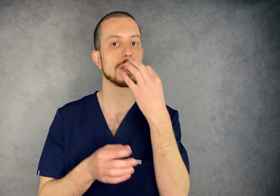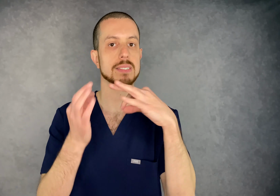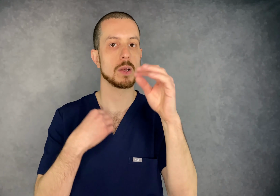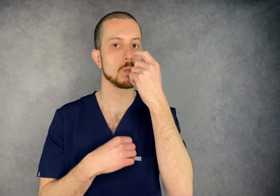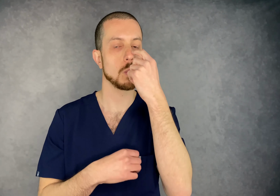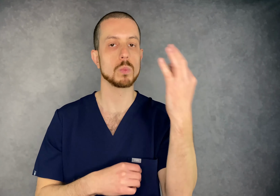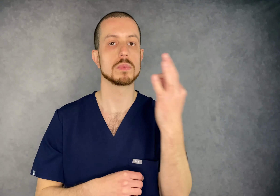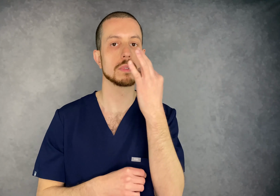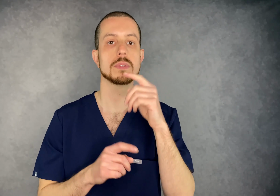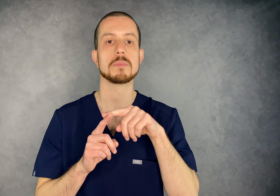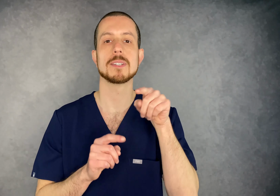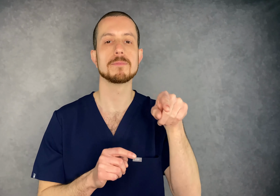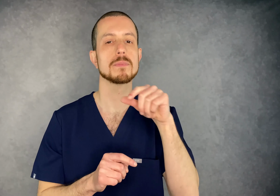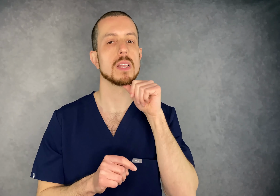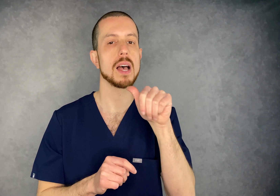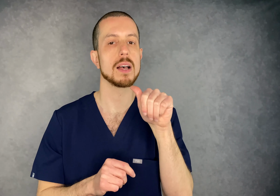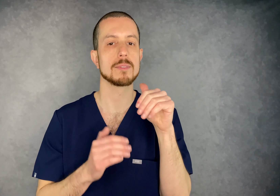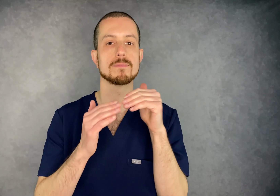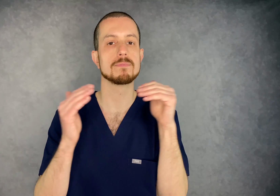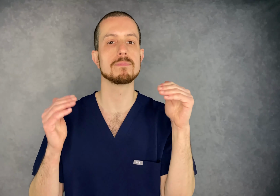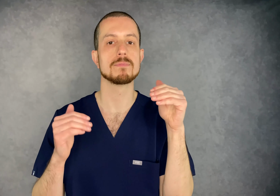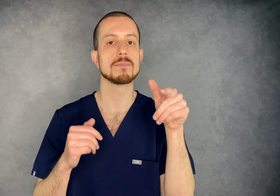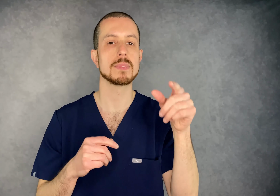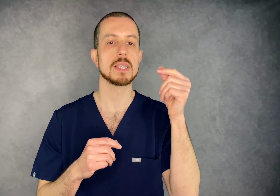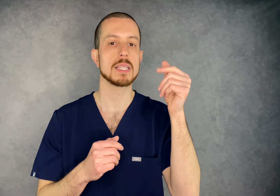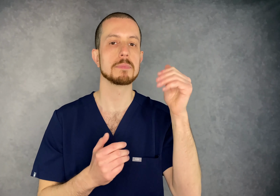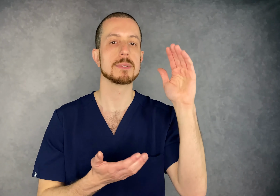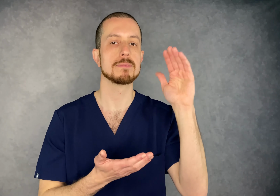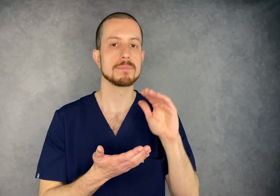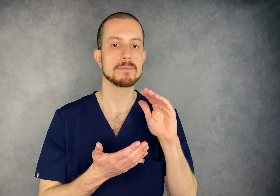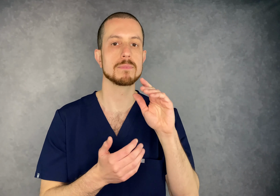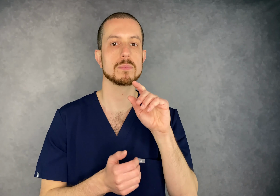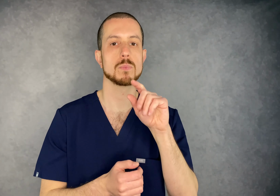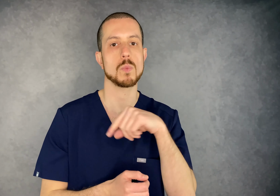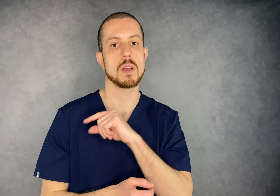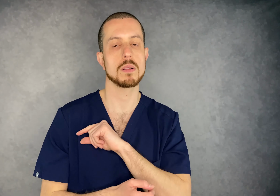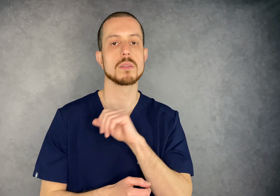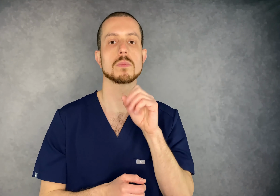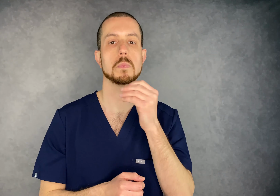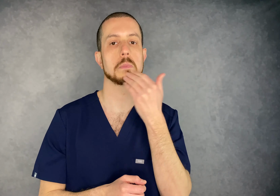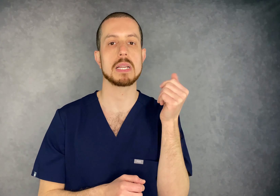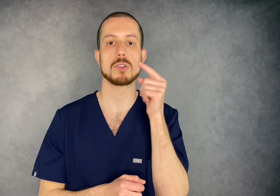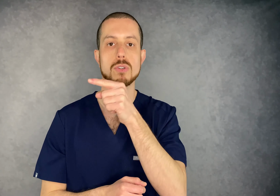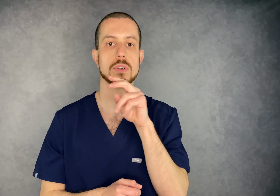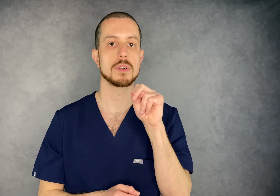inserted through the mouth instead of the nose. However, it is not as good and it collects somewhat poorer quality samples.